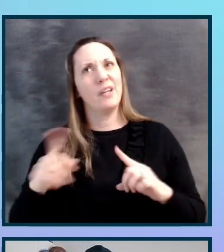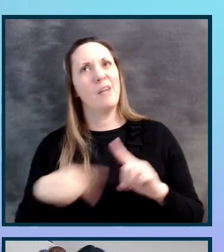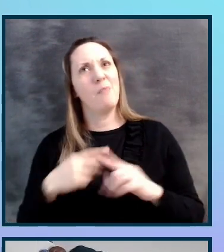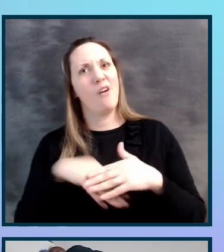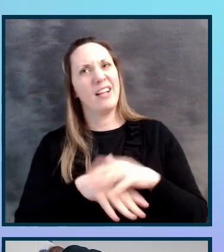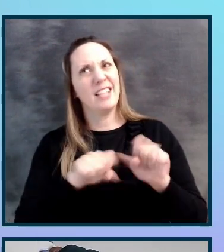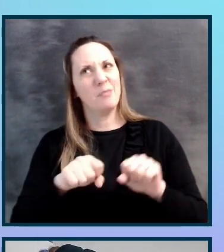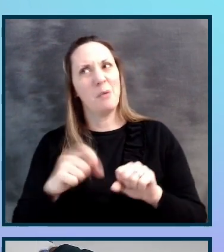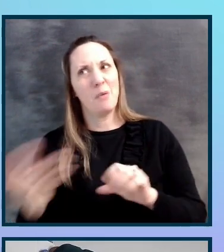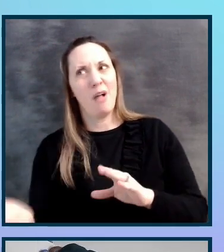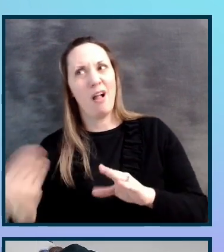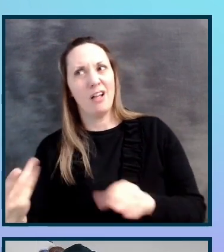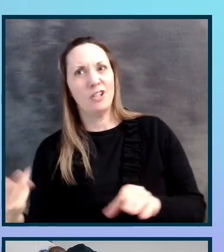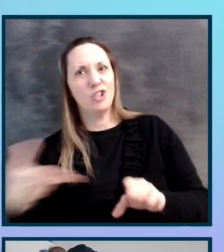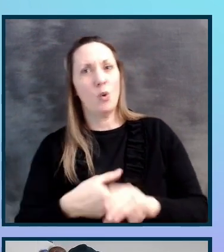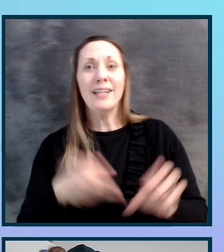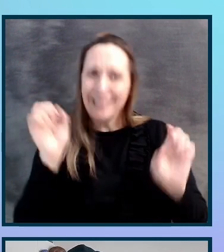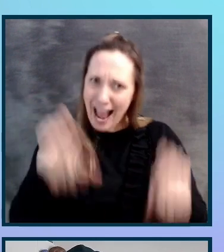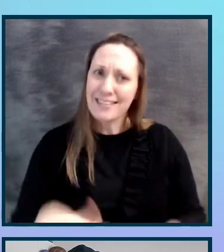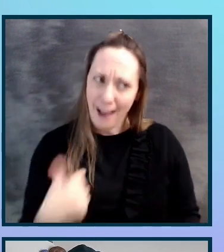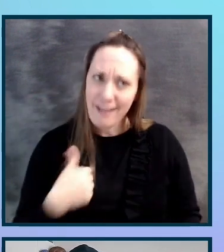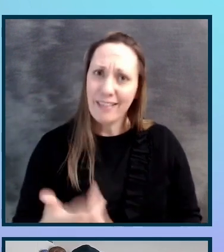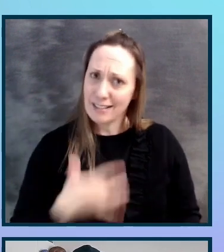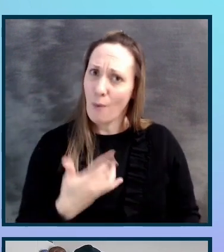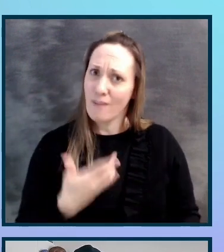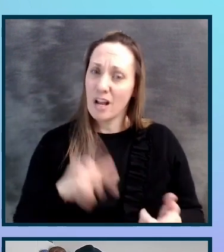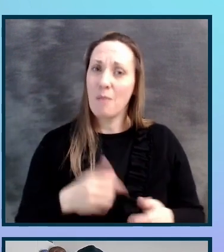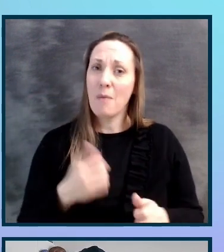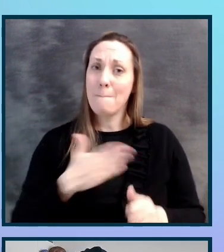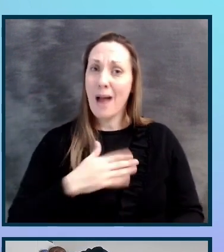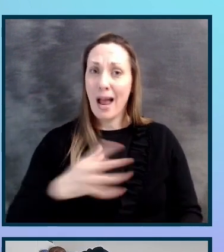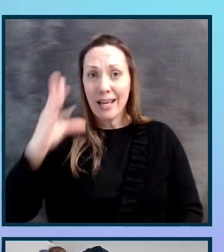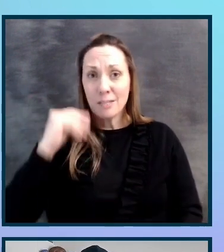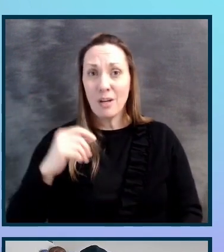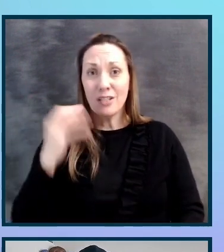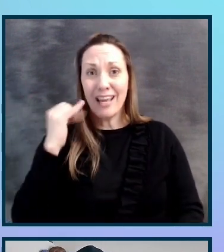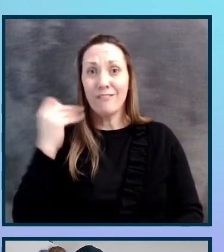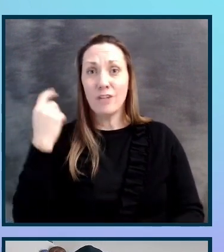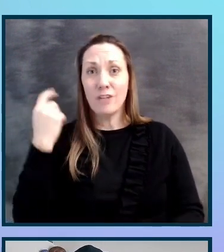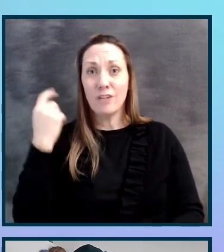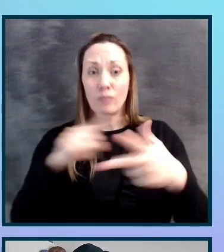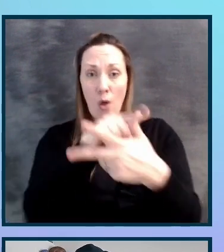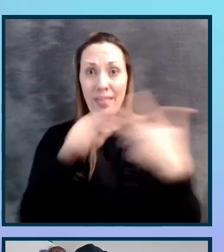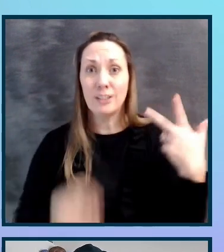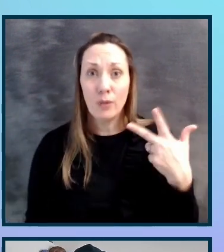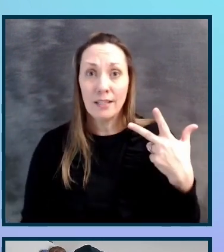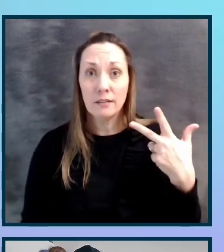You're damn right I am. But in my experience everybody who's done these three things has had great success in building this up.